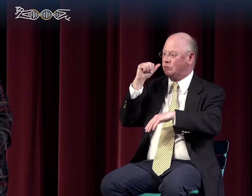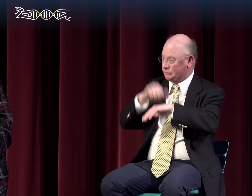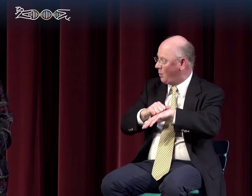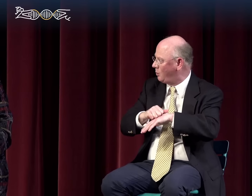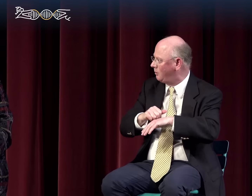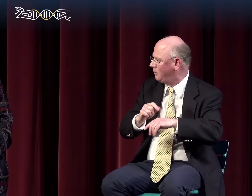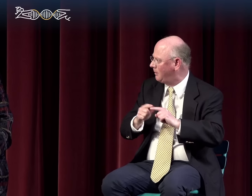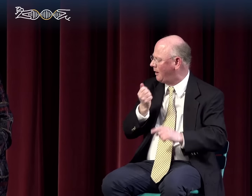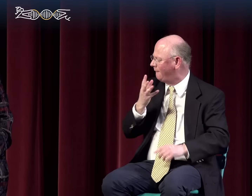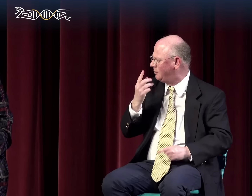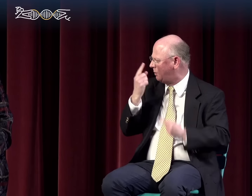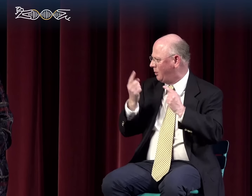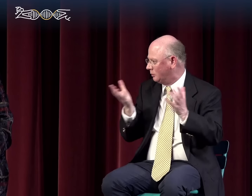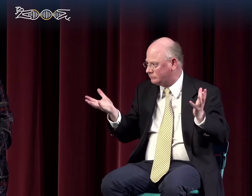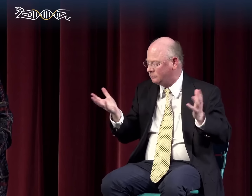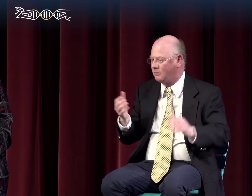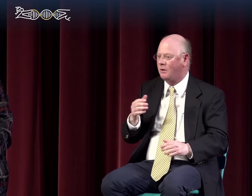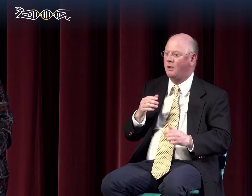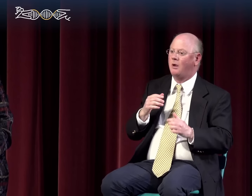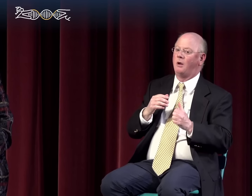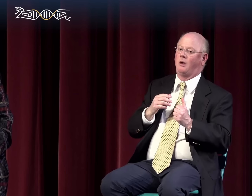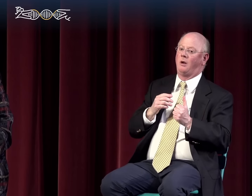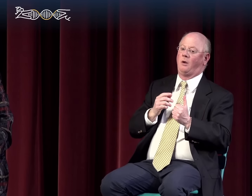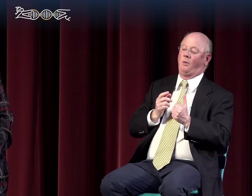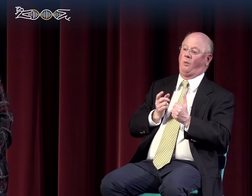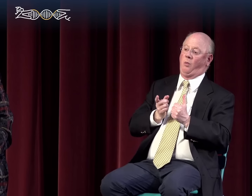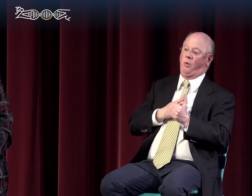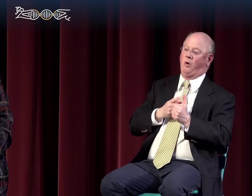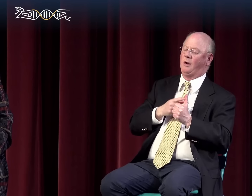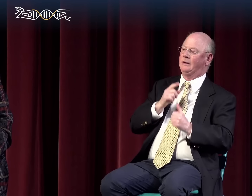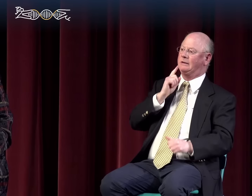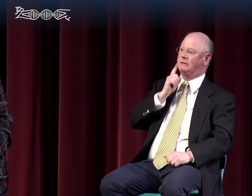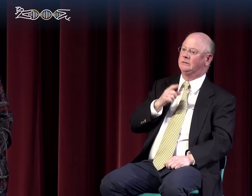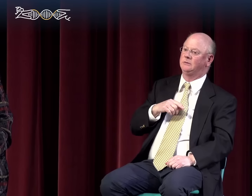These are not firmly rooted, written in stone yet.